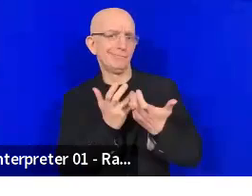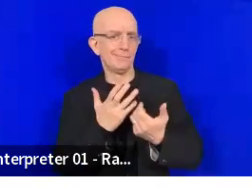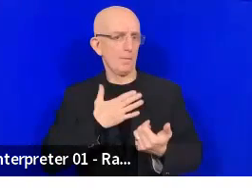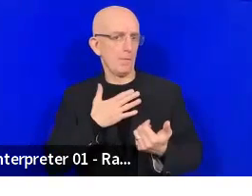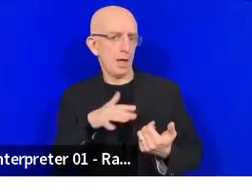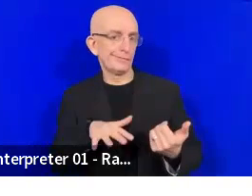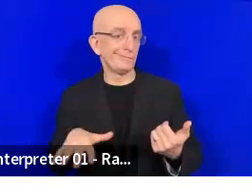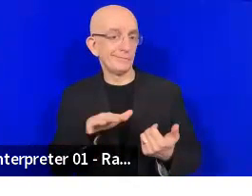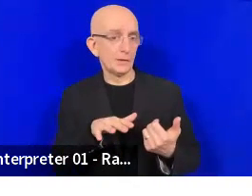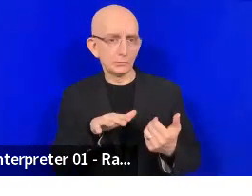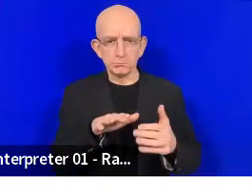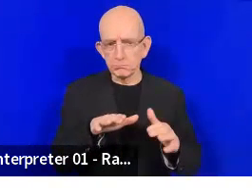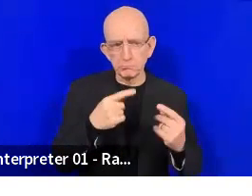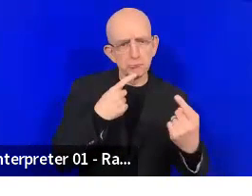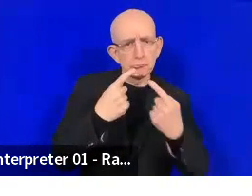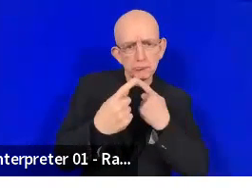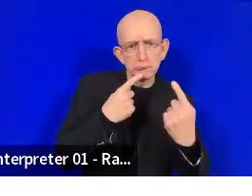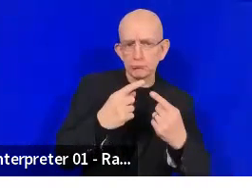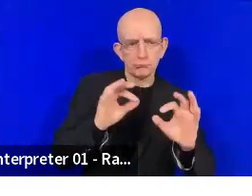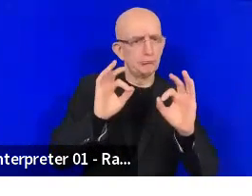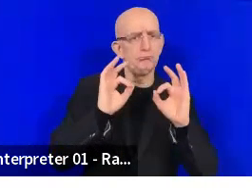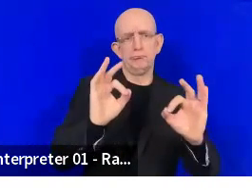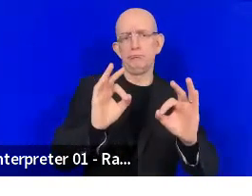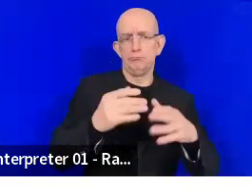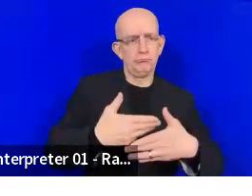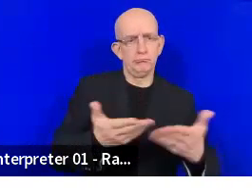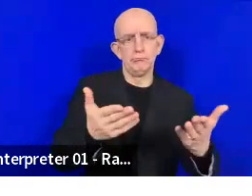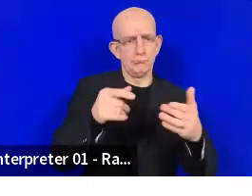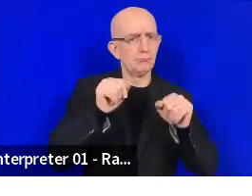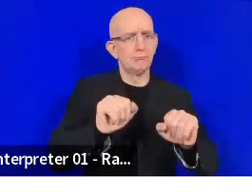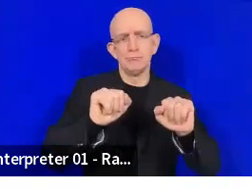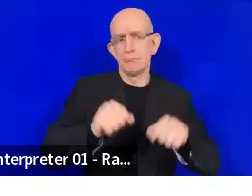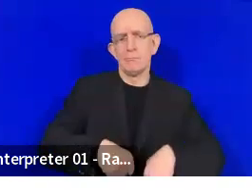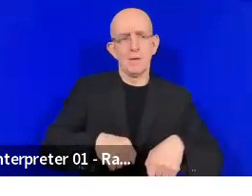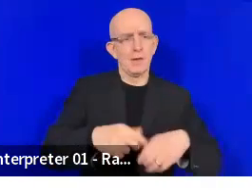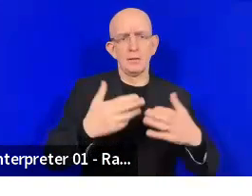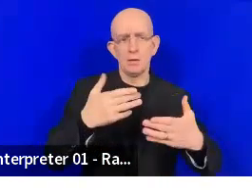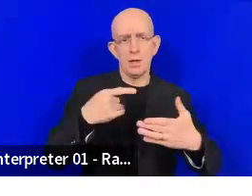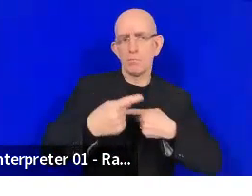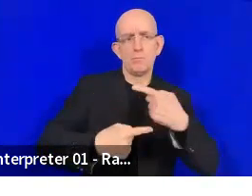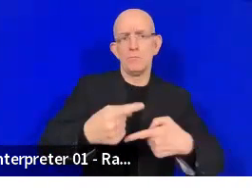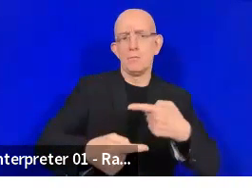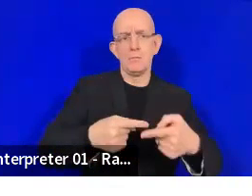for the three HLMs and making sure that you use it as a resource to guide how you engage